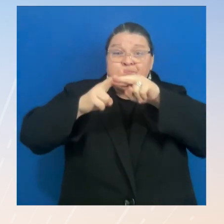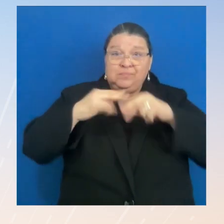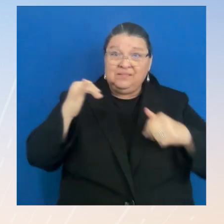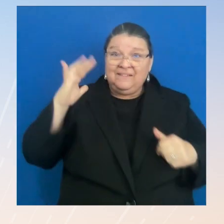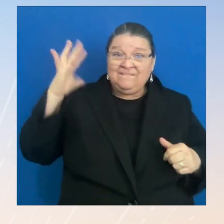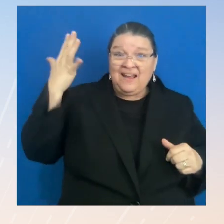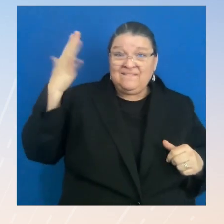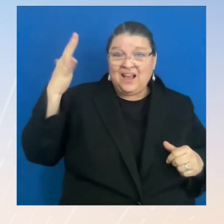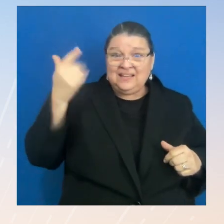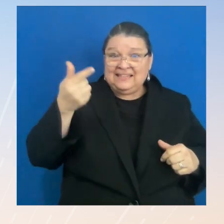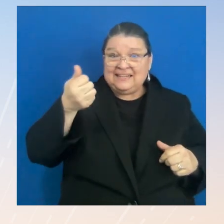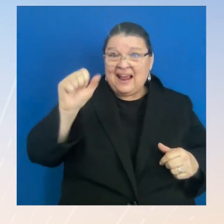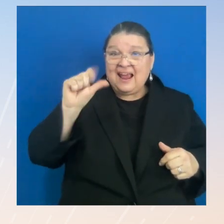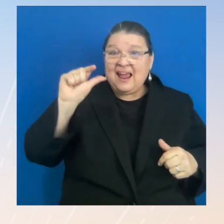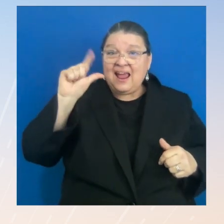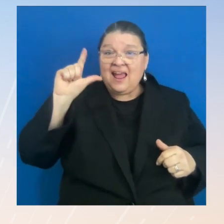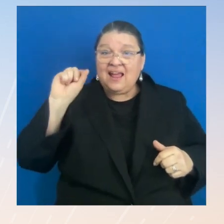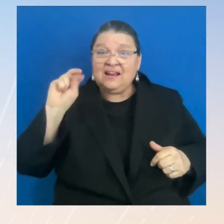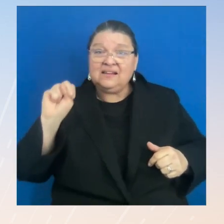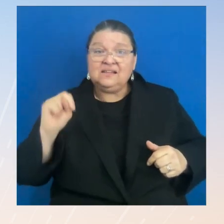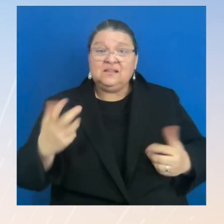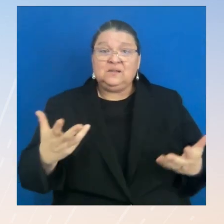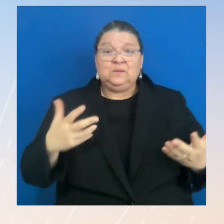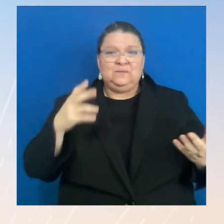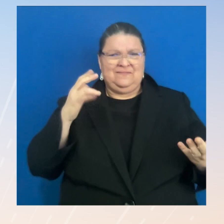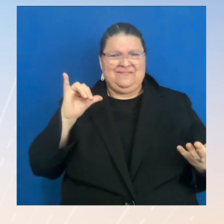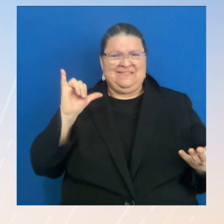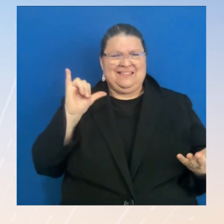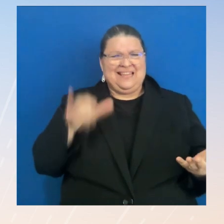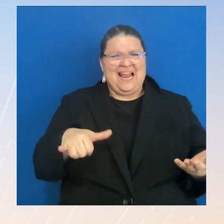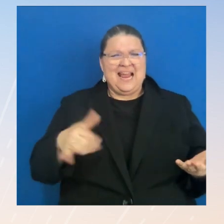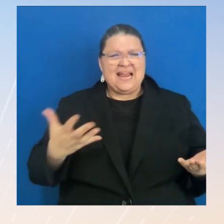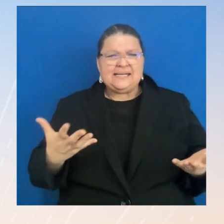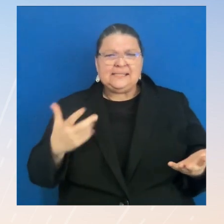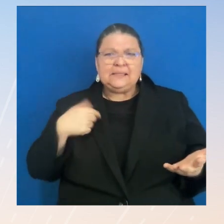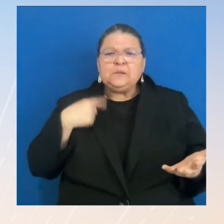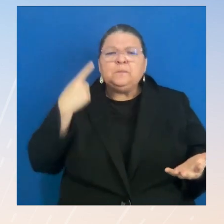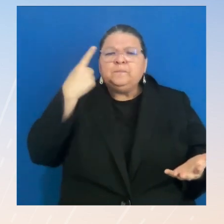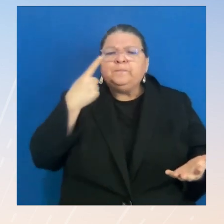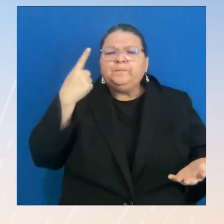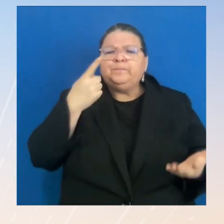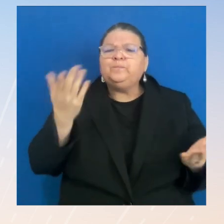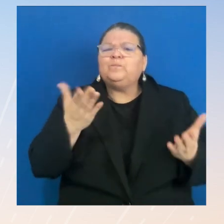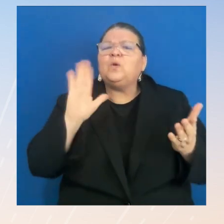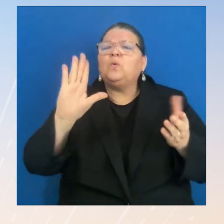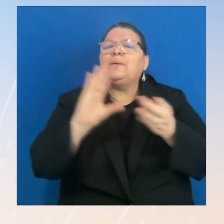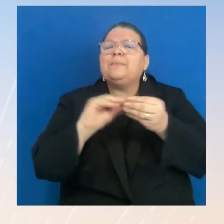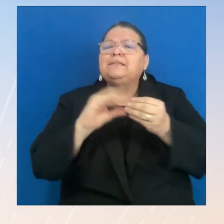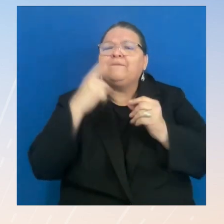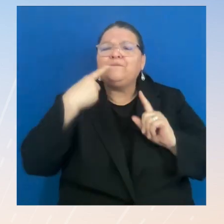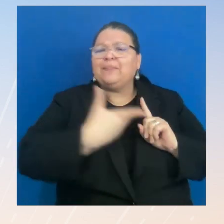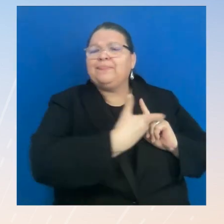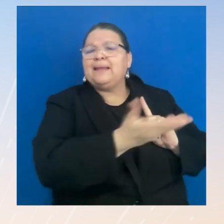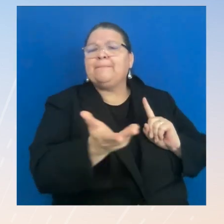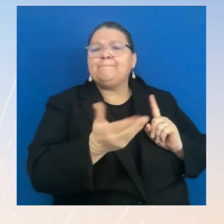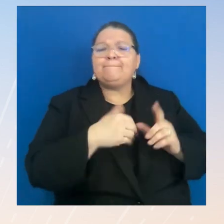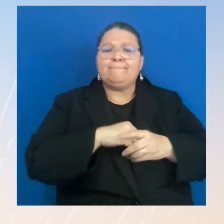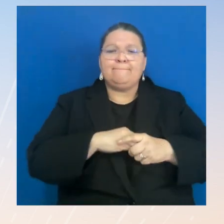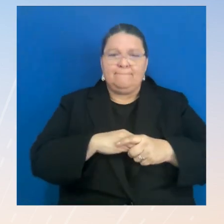for a number of reasons, for drivers? Ms. Psaki: Sure. Look, I think the President and our national security team and our economic team are working overtime right now